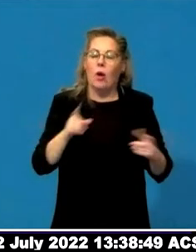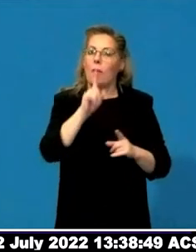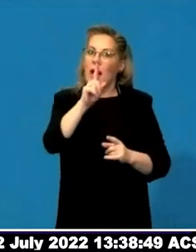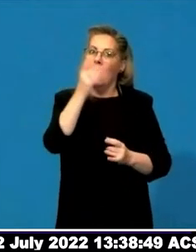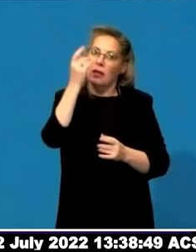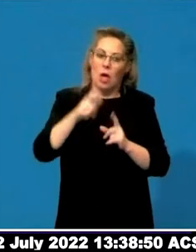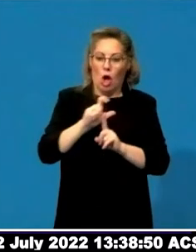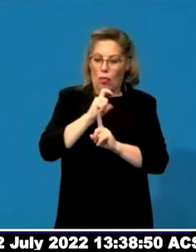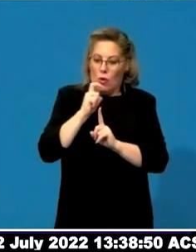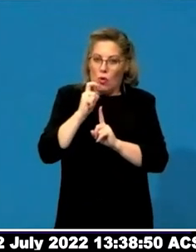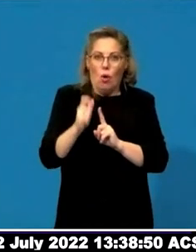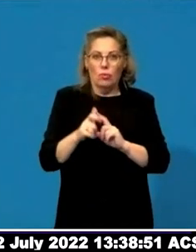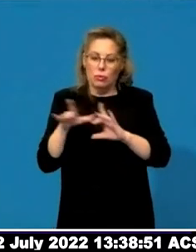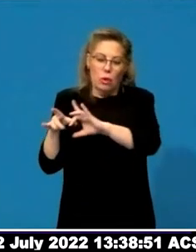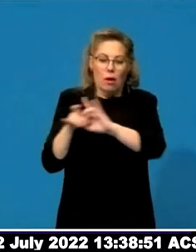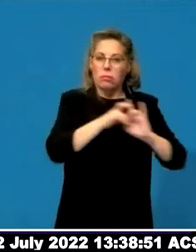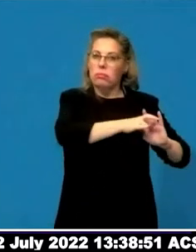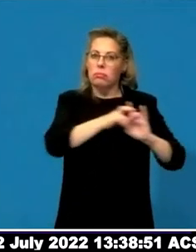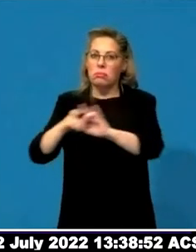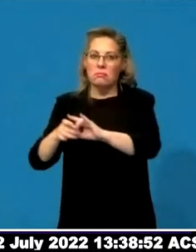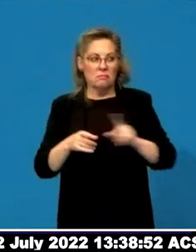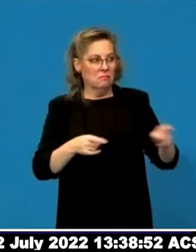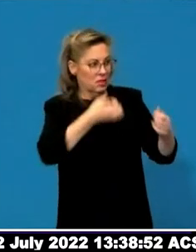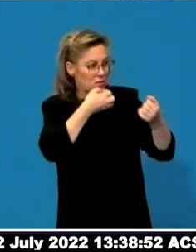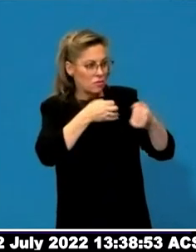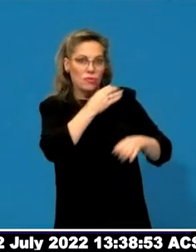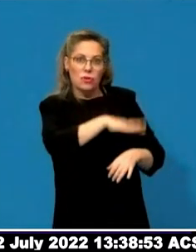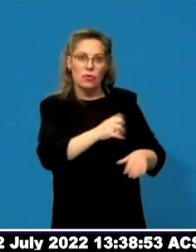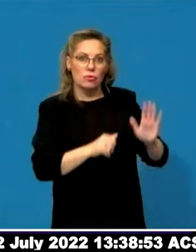and sometimes those children, yeah, lose language.